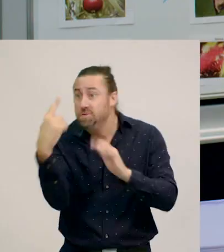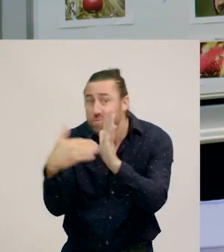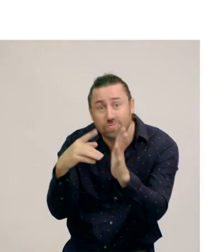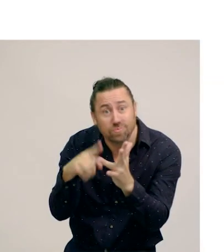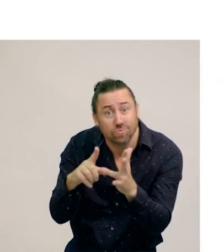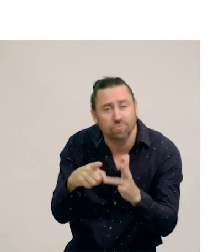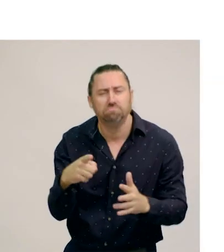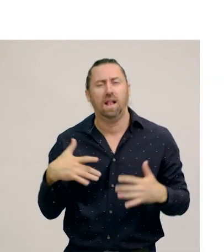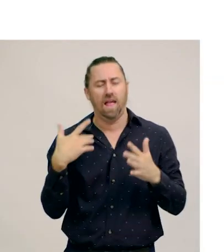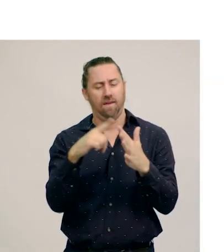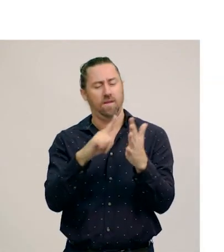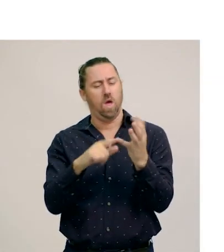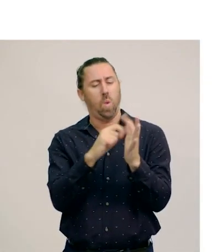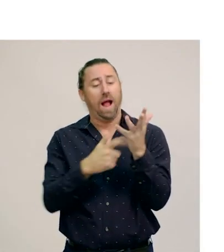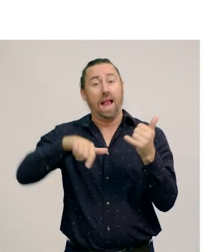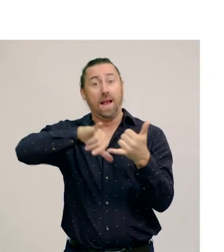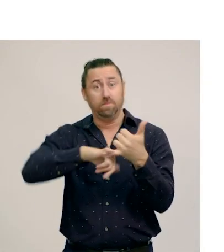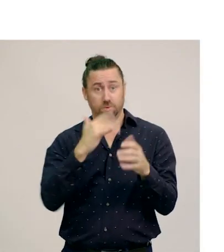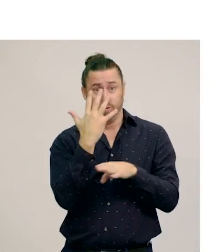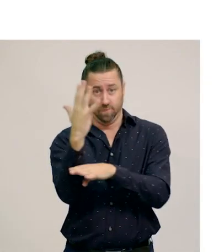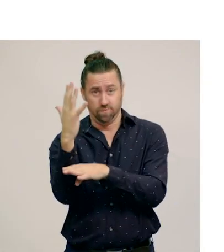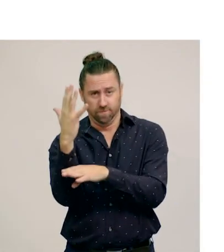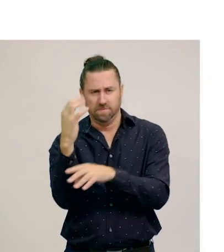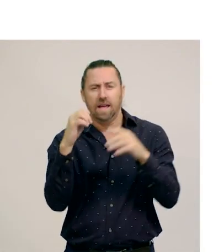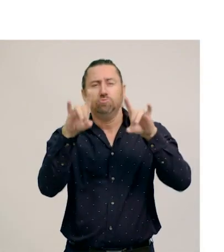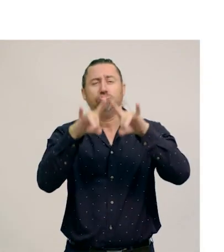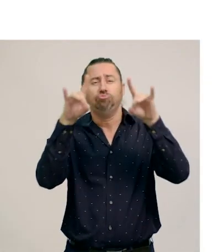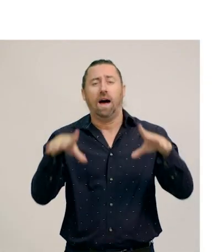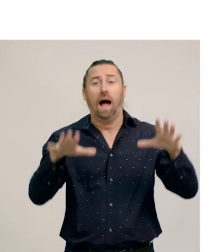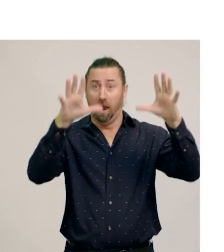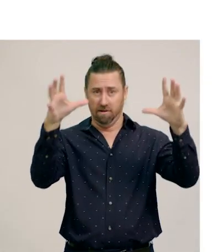Koalas live in eucalyptus forests along the eastern side of Australia.